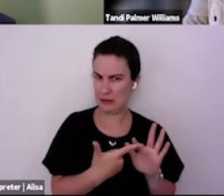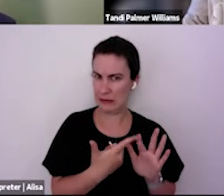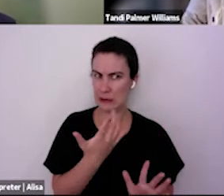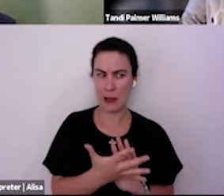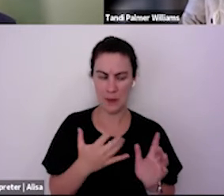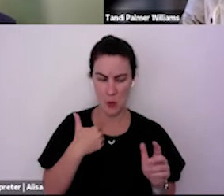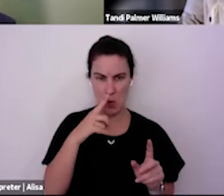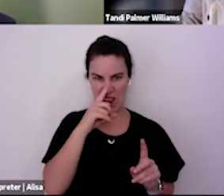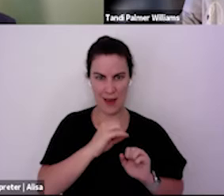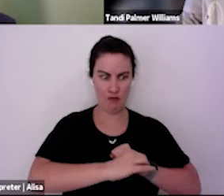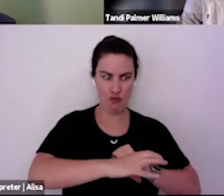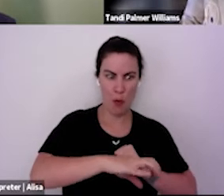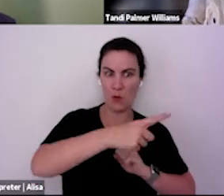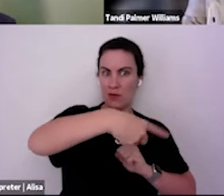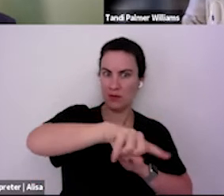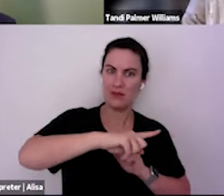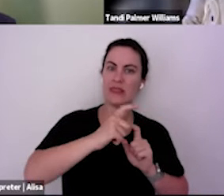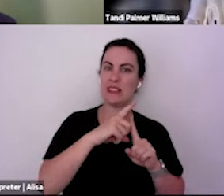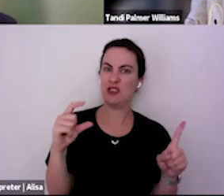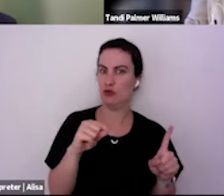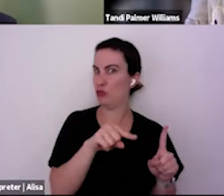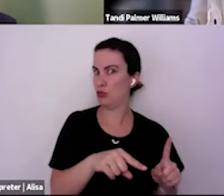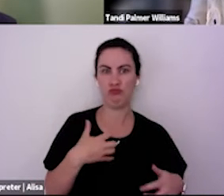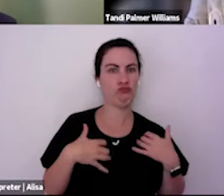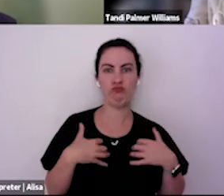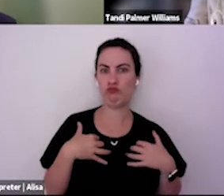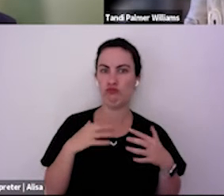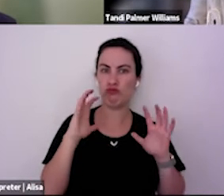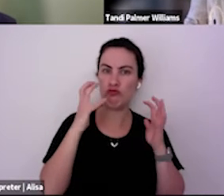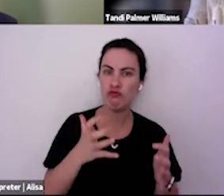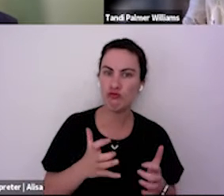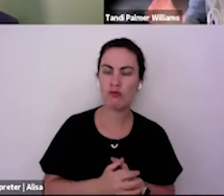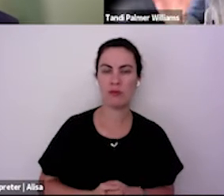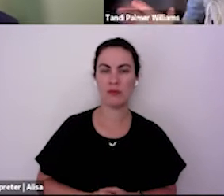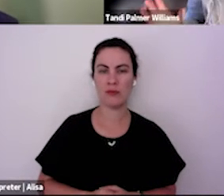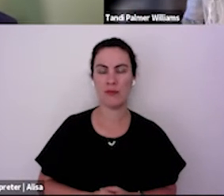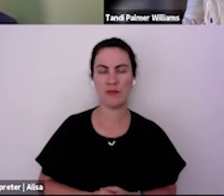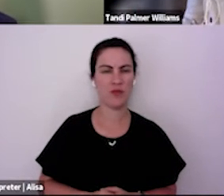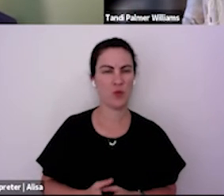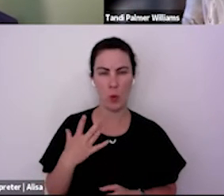I think the opportunity for targeted marketing approaches and very clearly thinking about